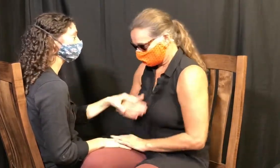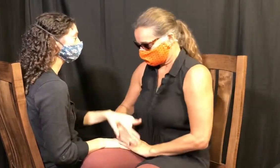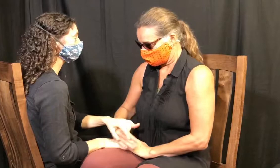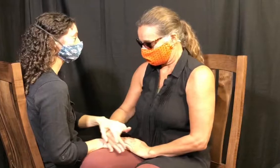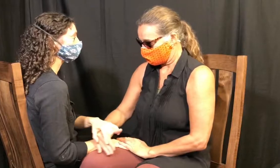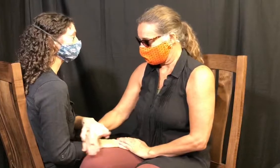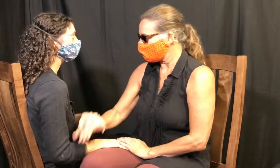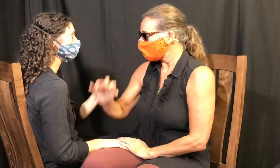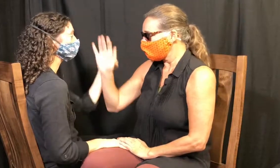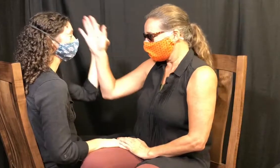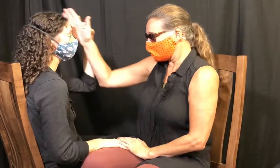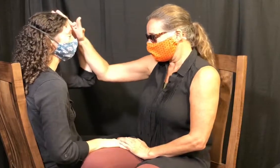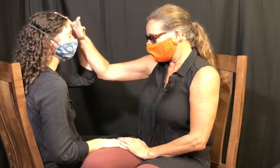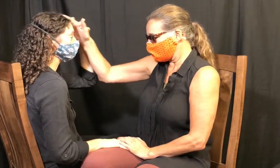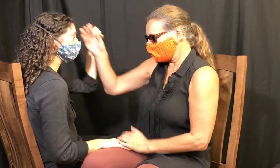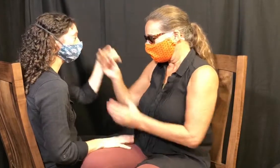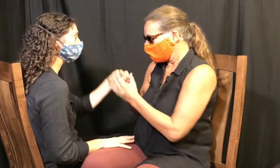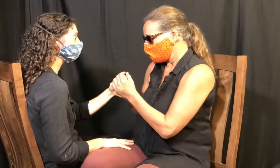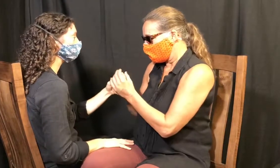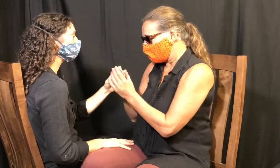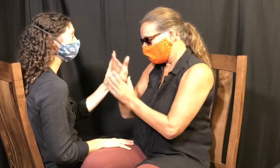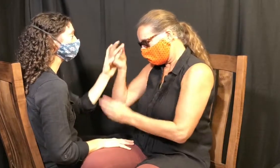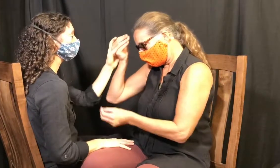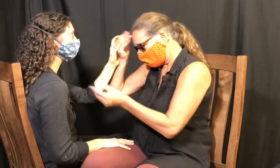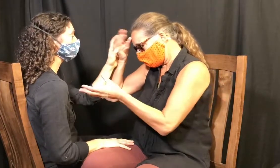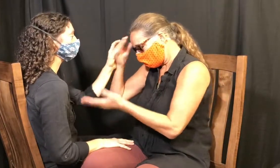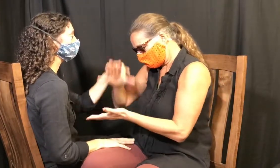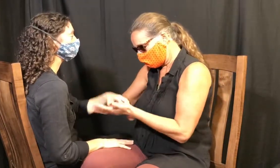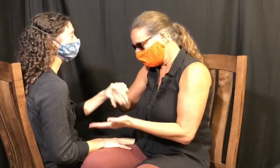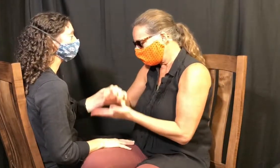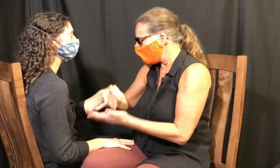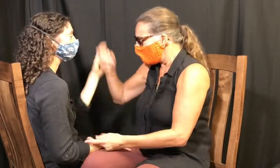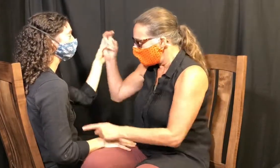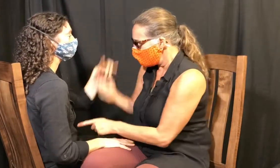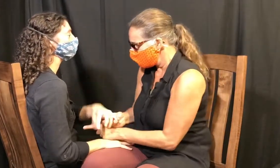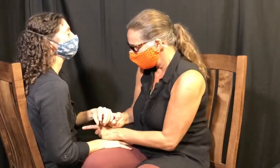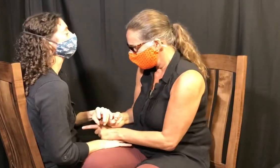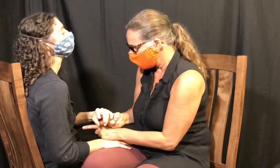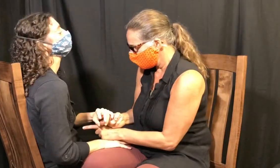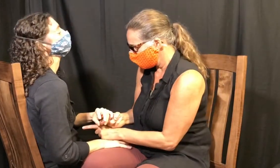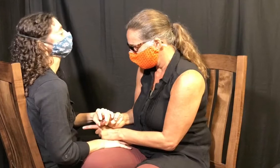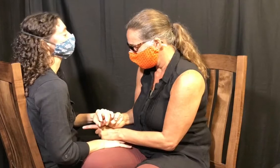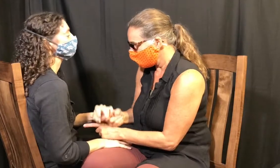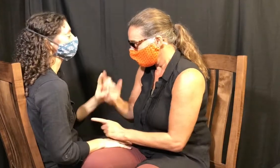and teaching by example. When children don't experience co-presence, they miss out on sharing reciprocal life experiences